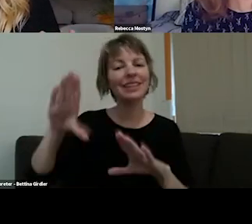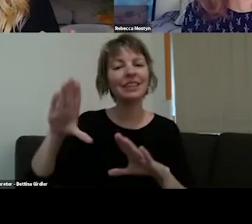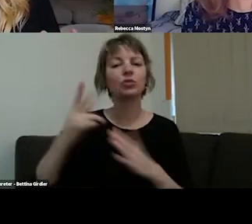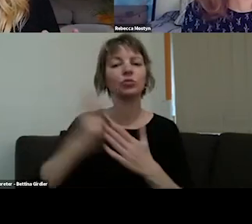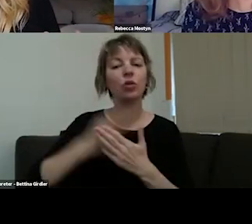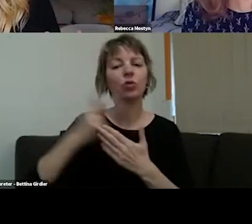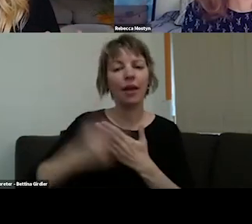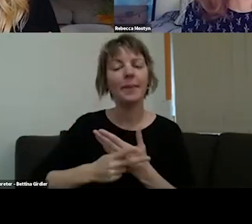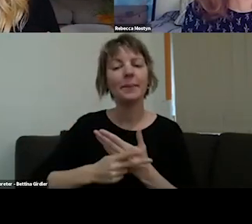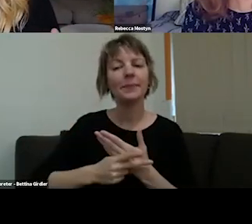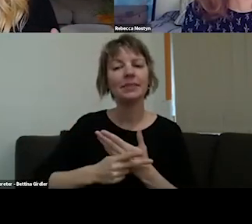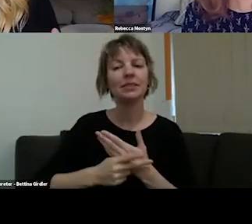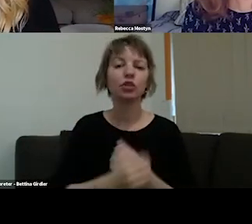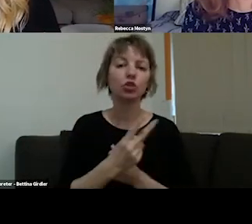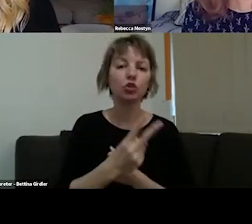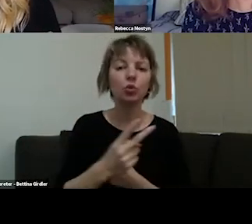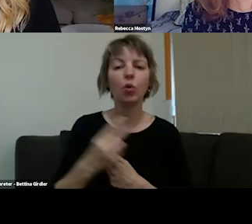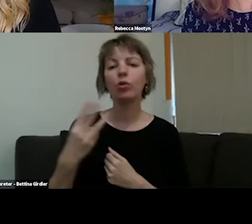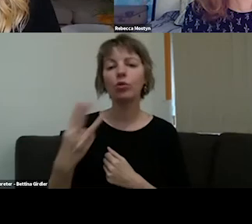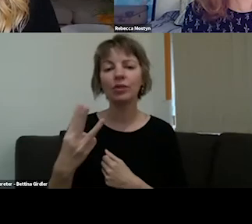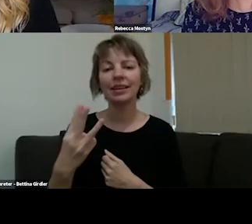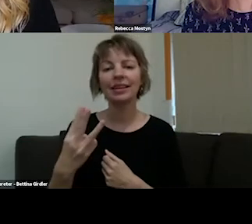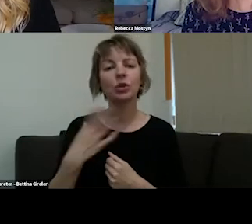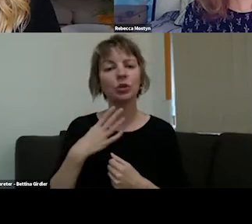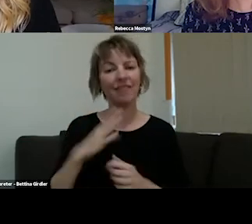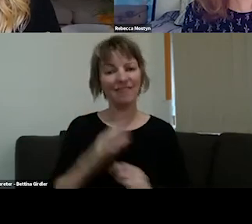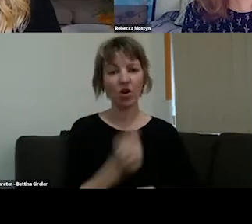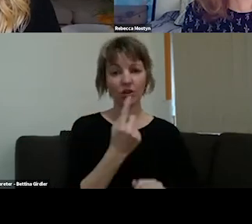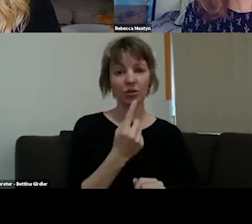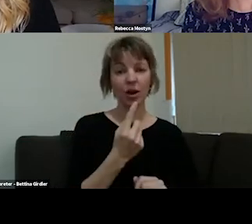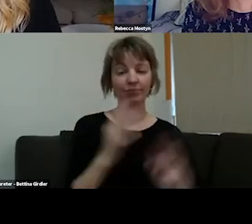about building connections and building trust in a very slow way